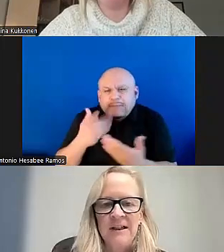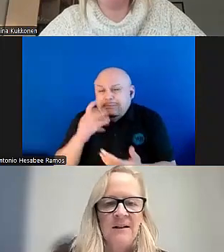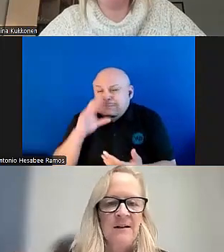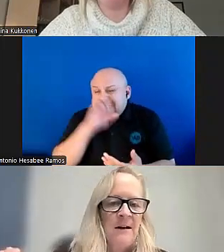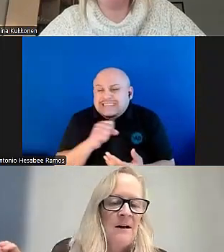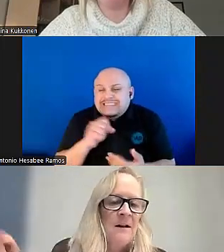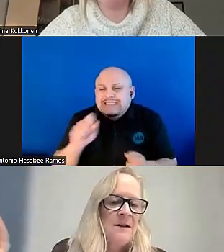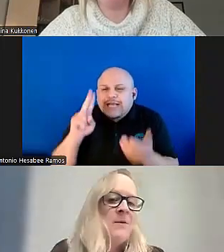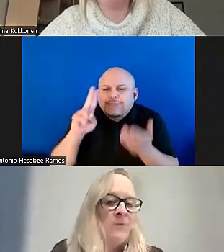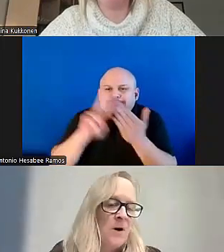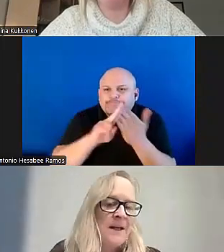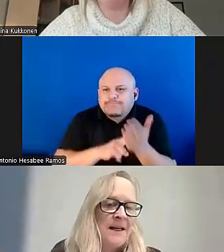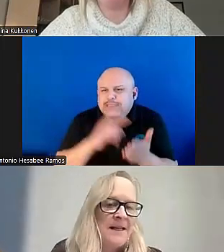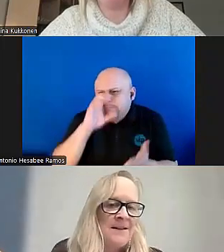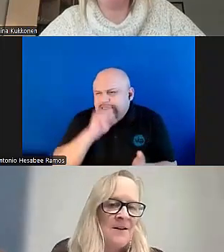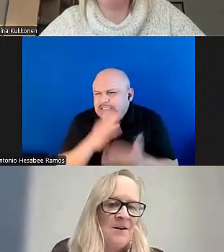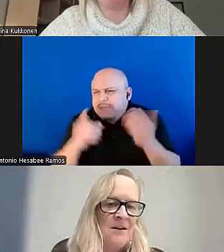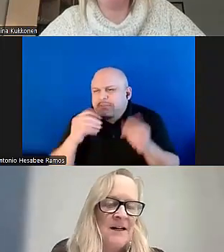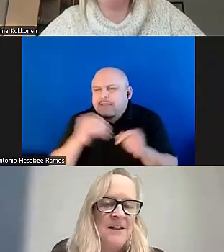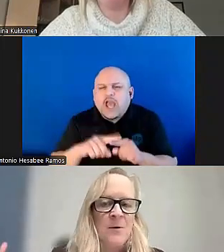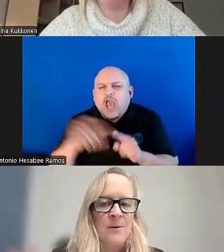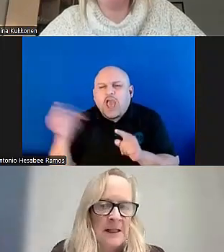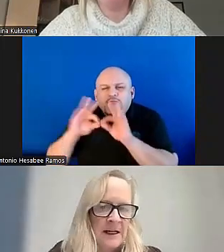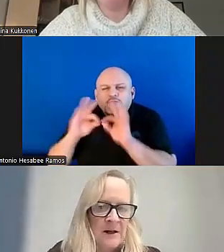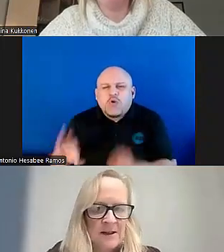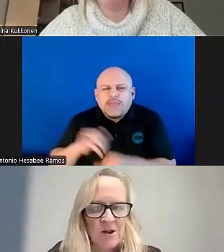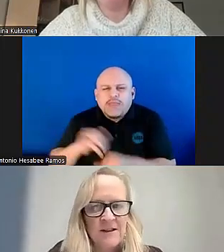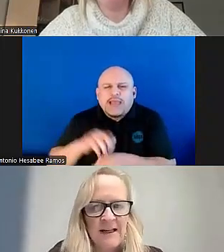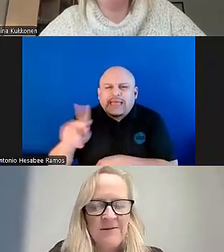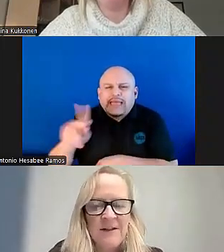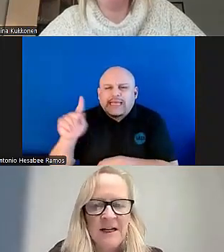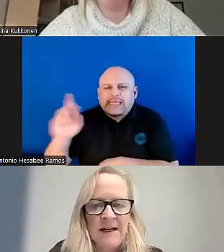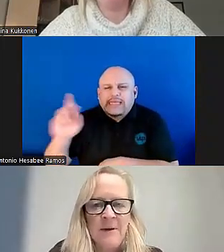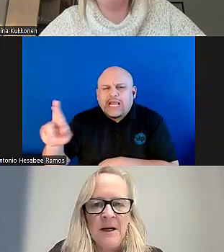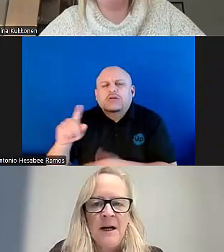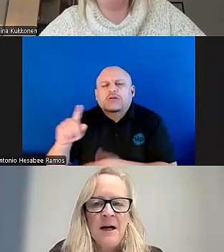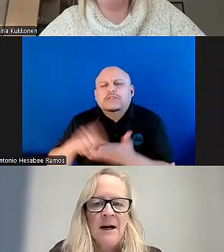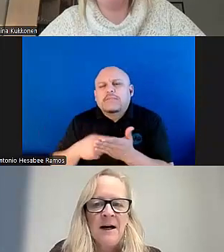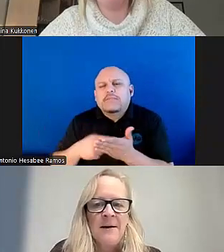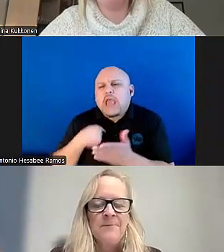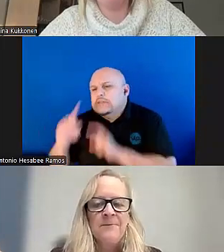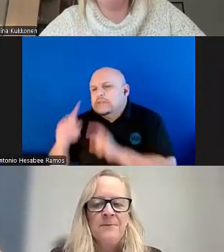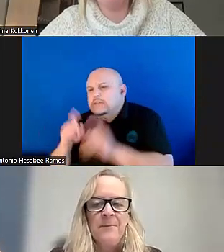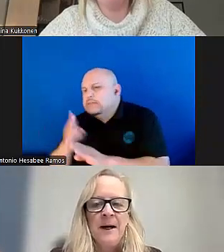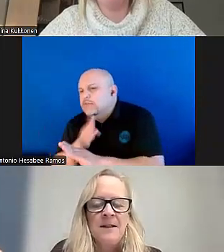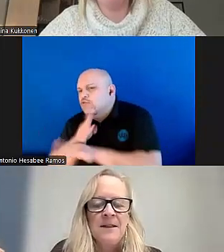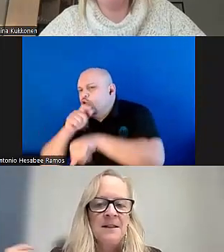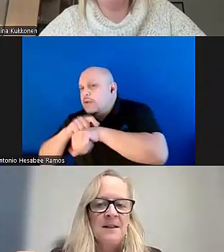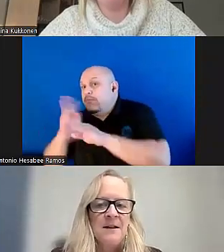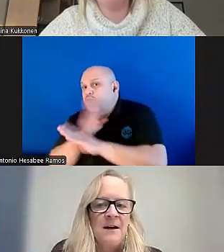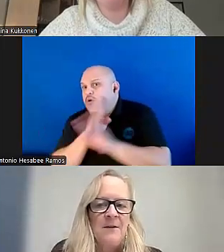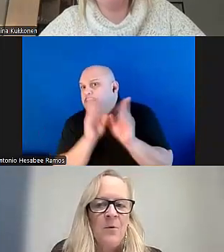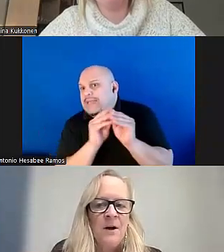in a separate forum that KTDRR has where we collect questions ahead of time. But one of